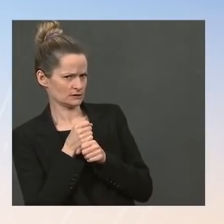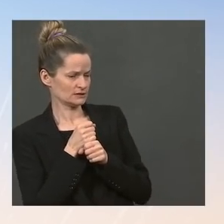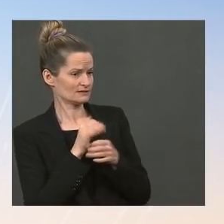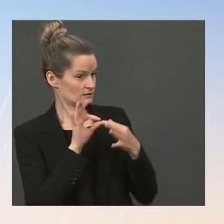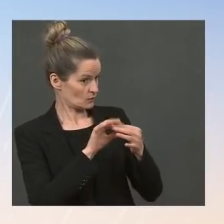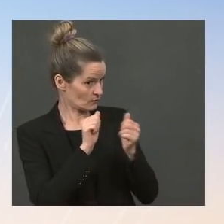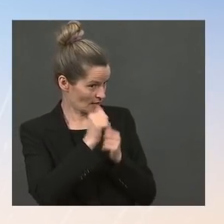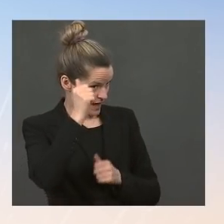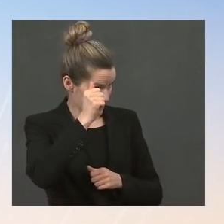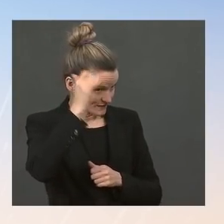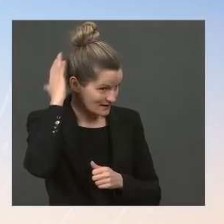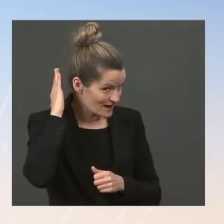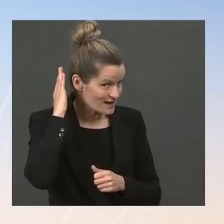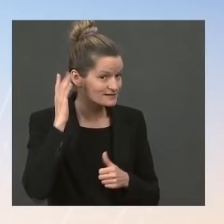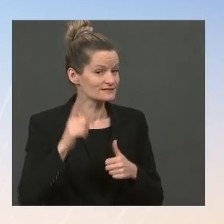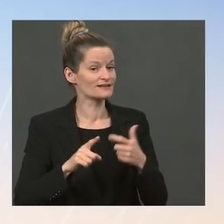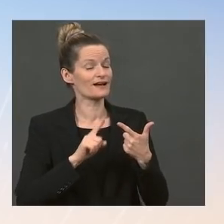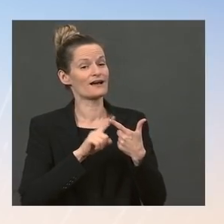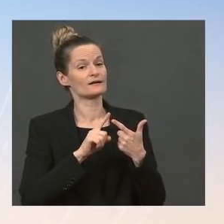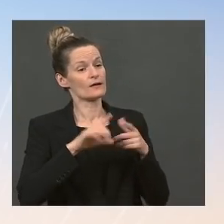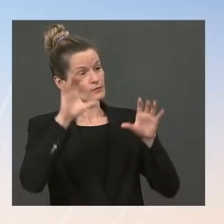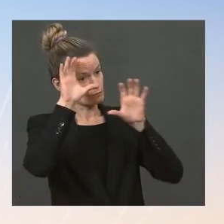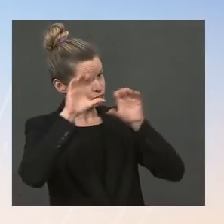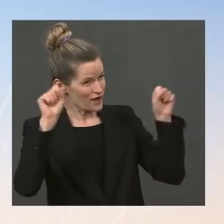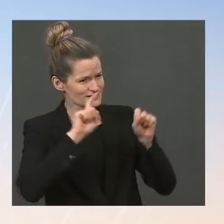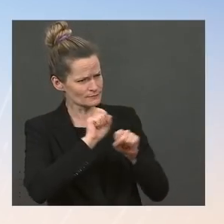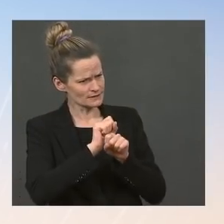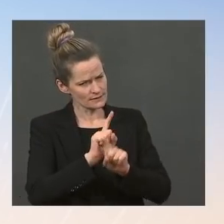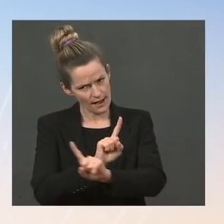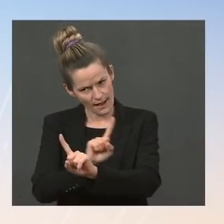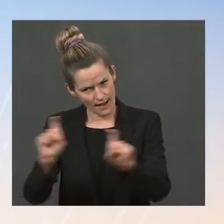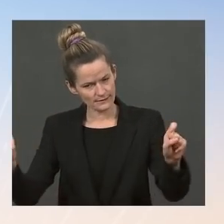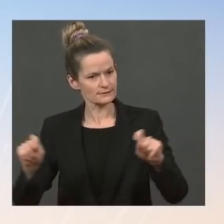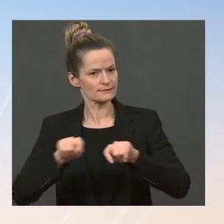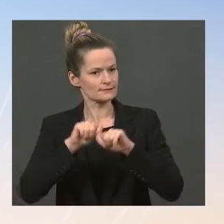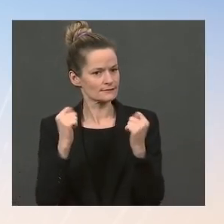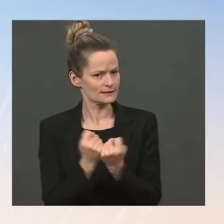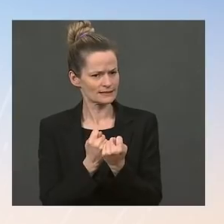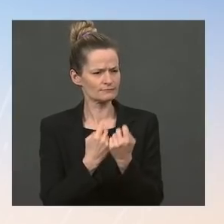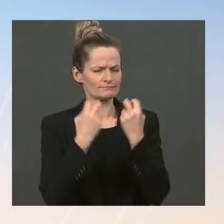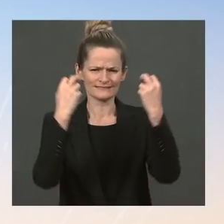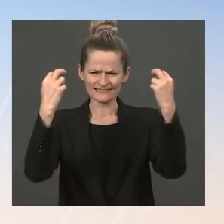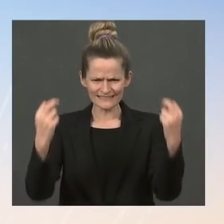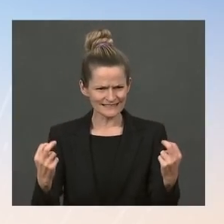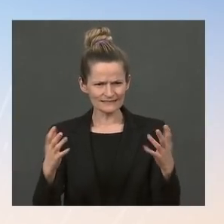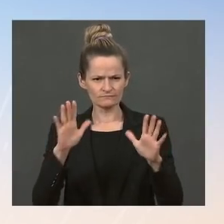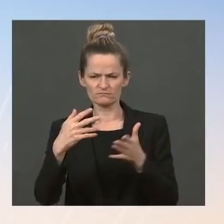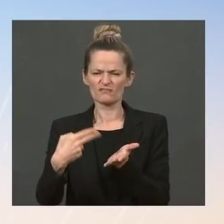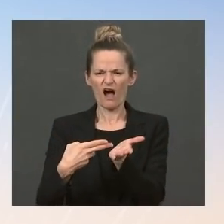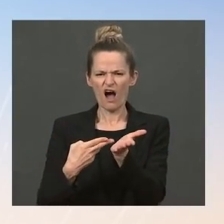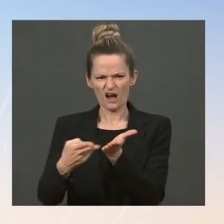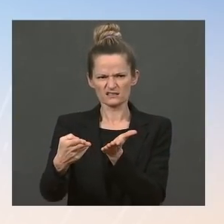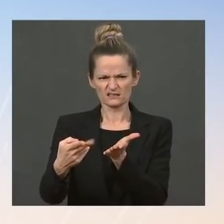to present to him clear-eyed assessment, candid advice on the path forward. Everyone knew,